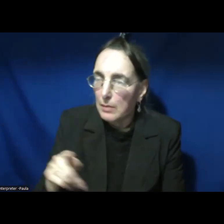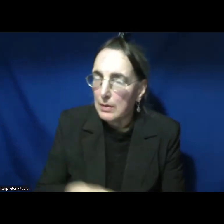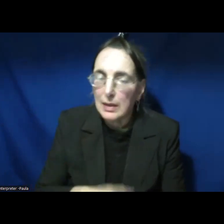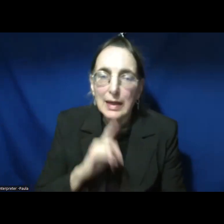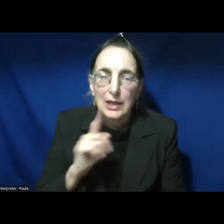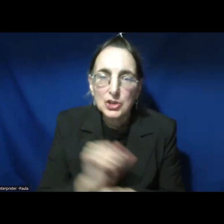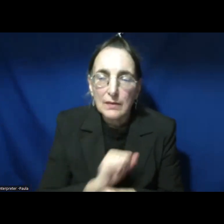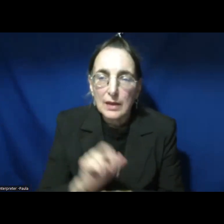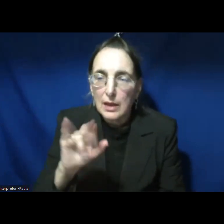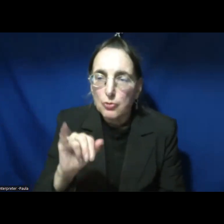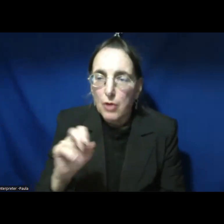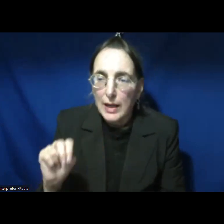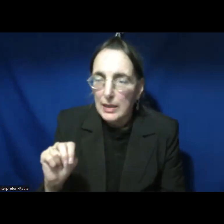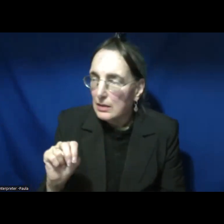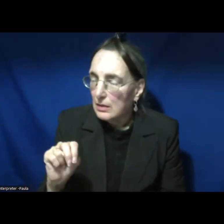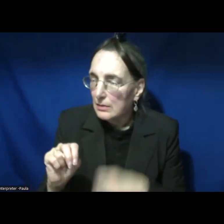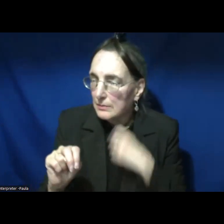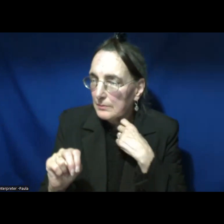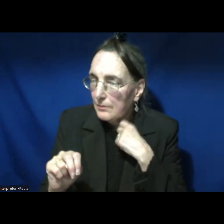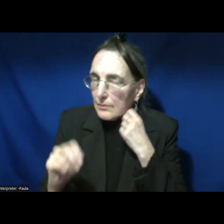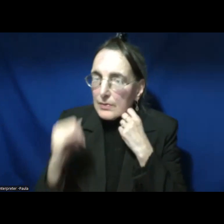I would – if you could have Richard take the first stab